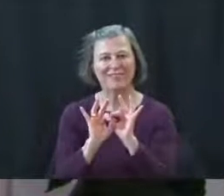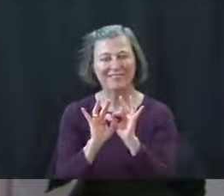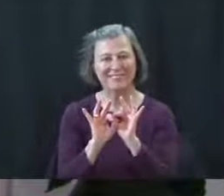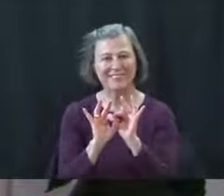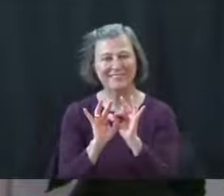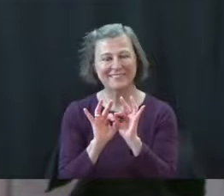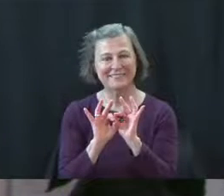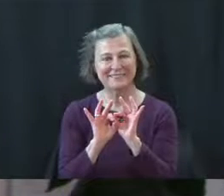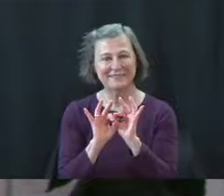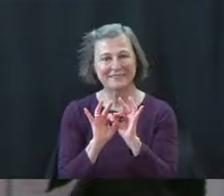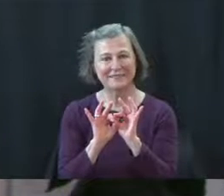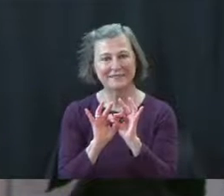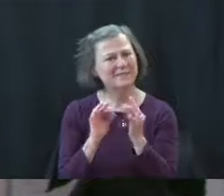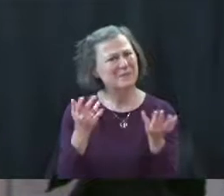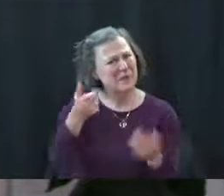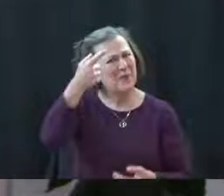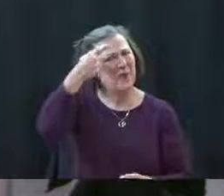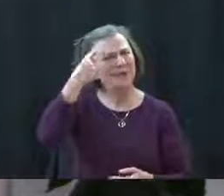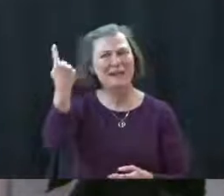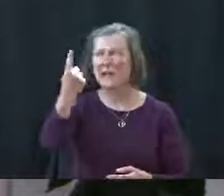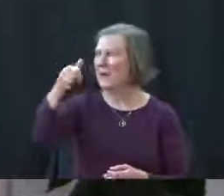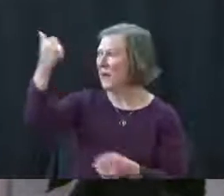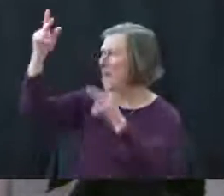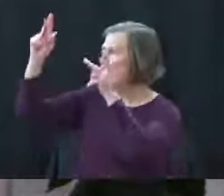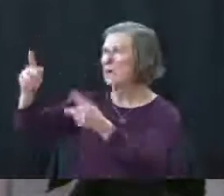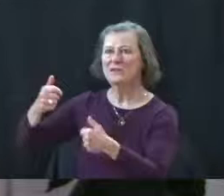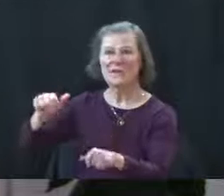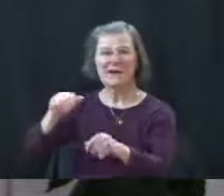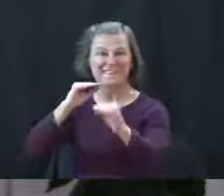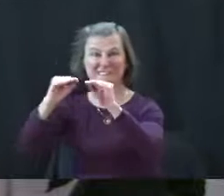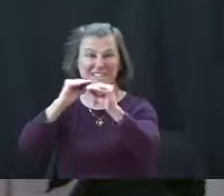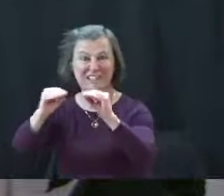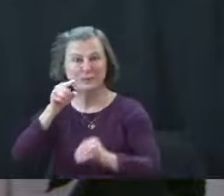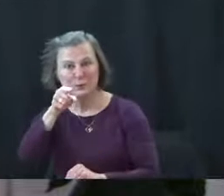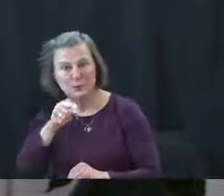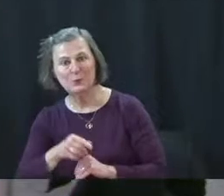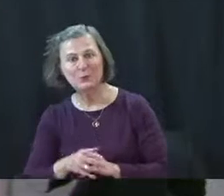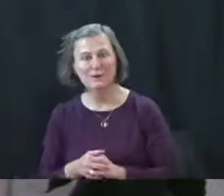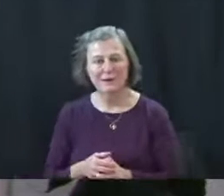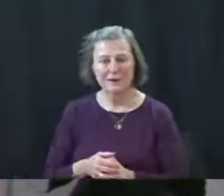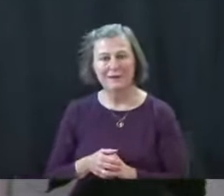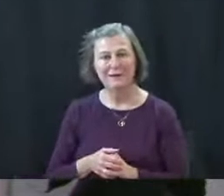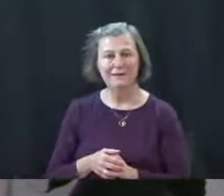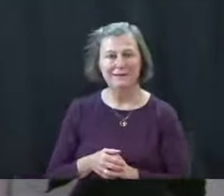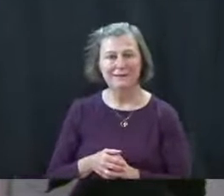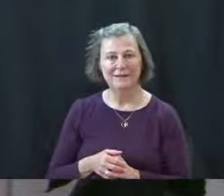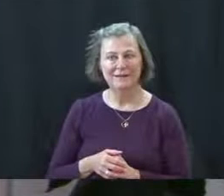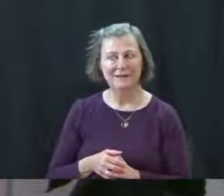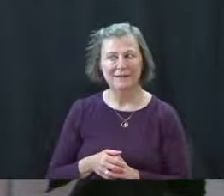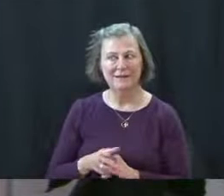How do you like it when somebody's trying to “fix” you or you feel like you're being